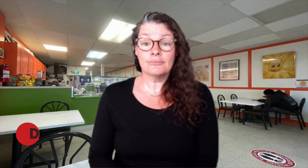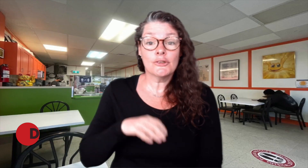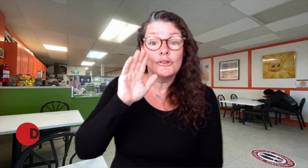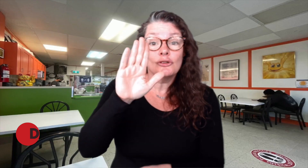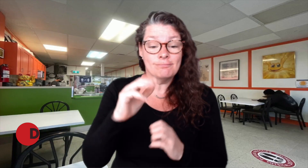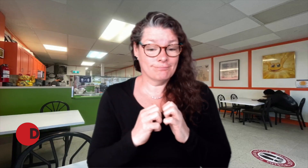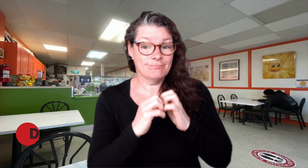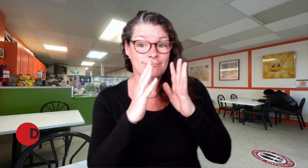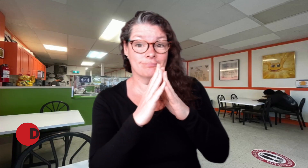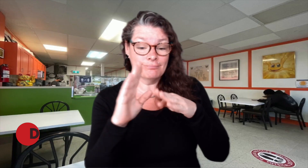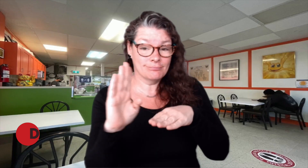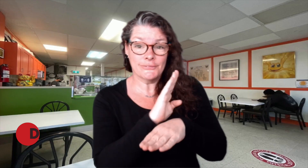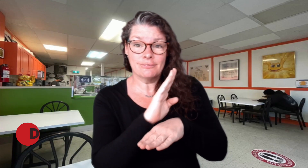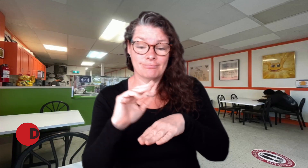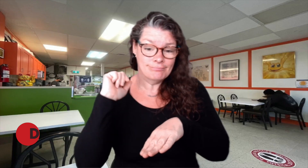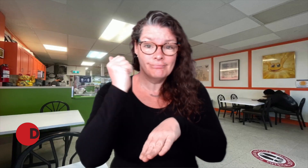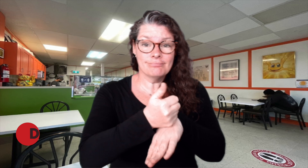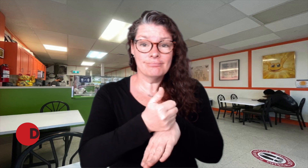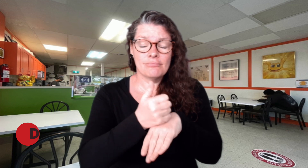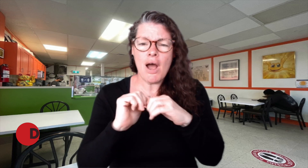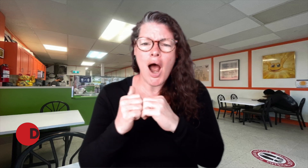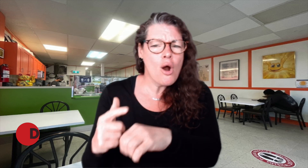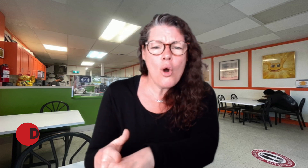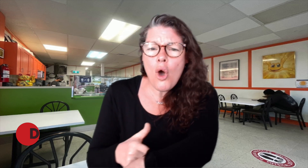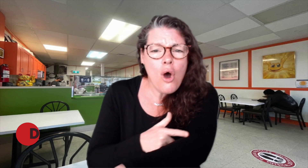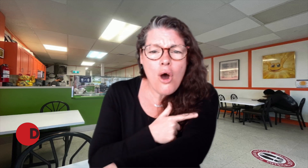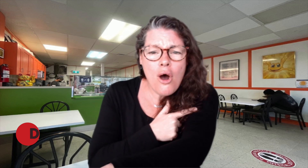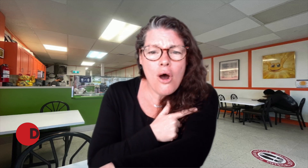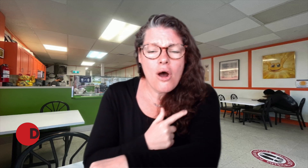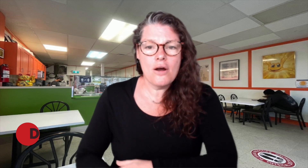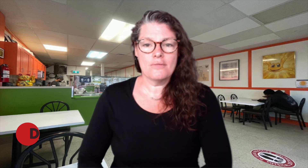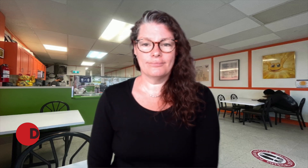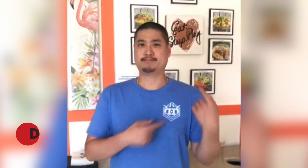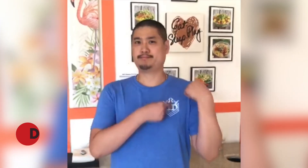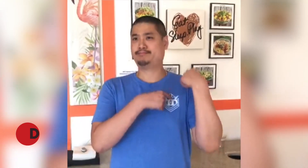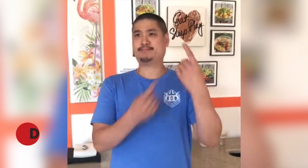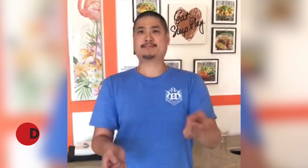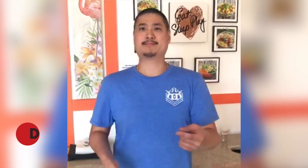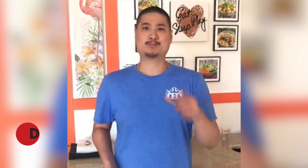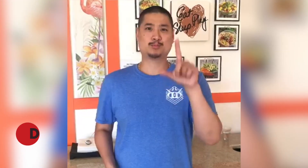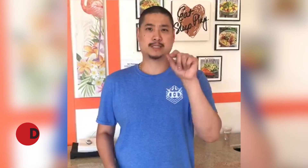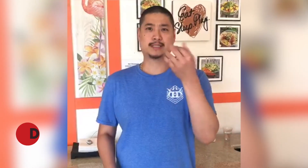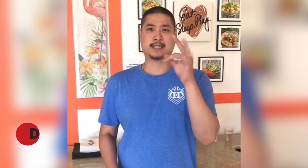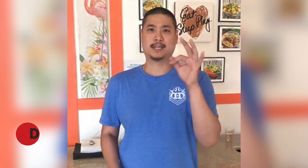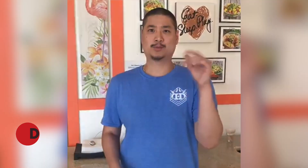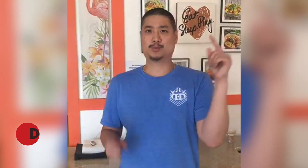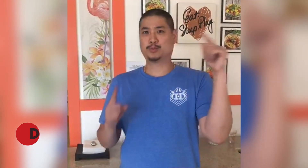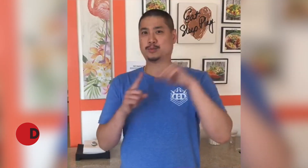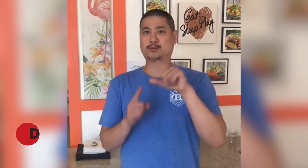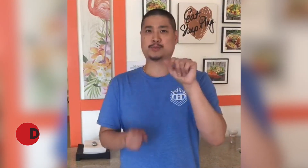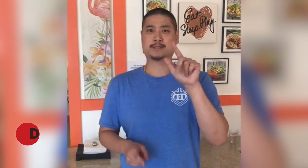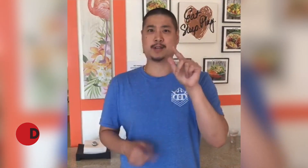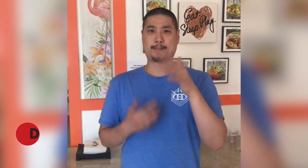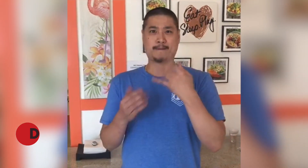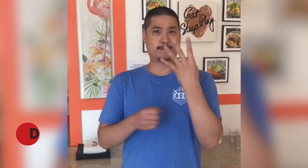[RAE-MAIRI]: How long have you been in the business? Since 2019 to 2023. We have been in business for four years